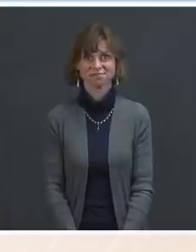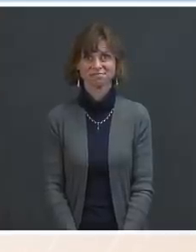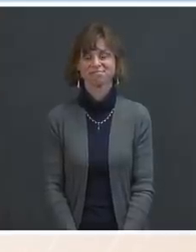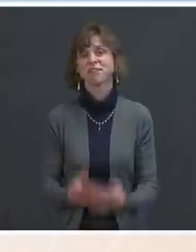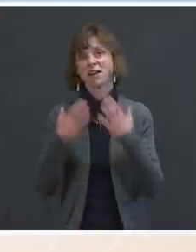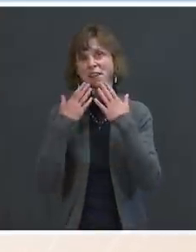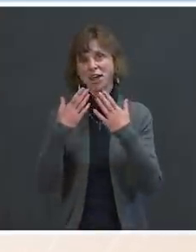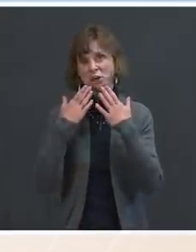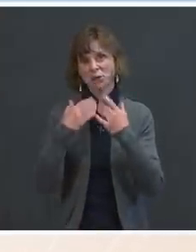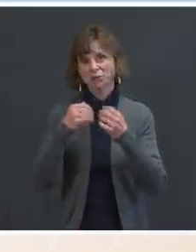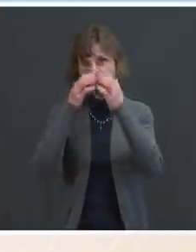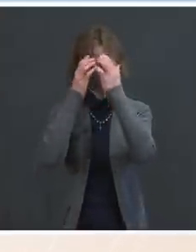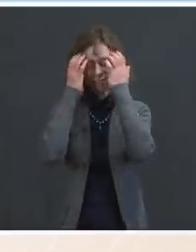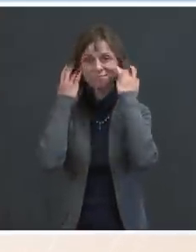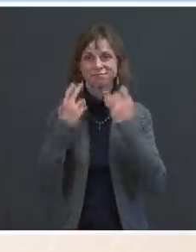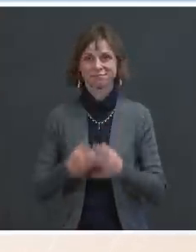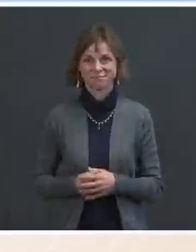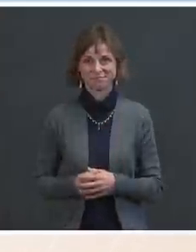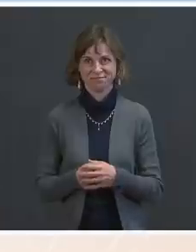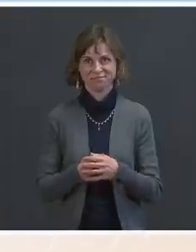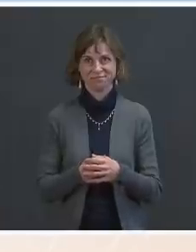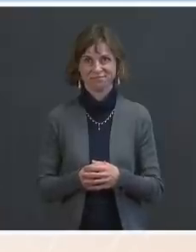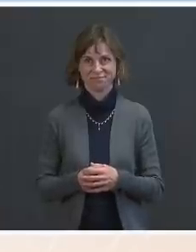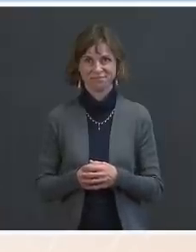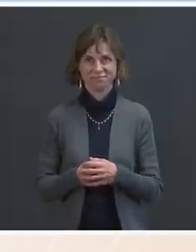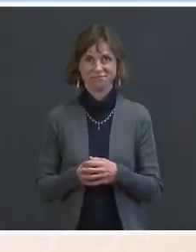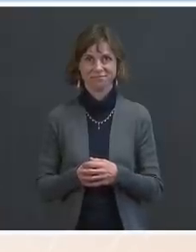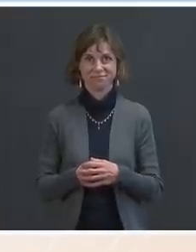Ms. Psaki: Thank you so much, Ambassador Jacobson. Ambassador Jacobson: Thank you. We appreciate your time. Make sure Jen has the right book here. Ms. Psaki: Take your time. Ambassador Jacobson: Thank you.